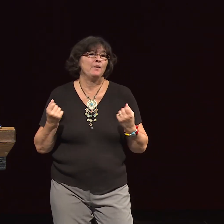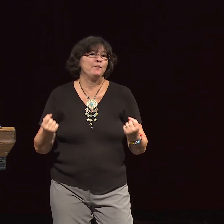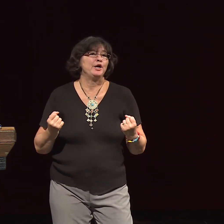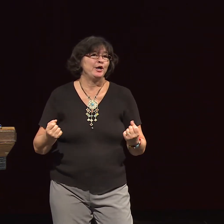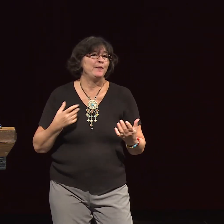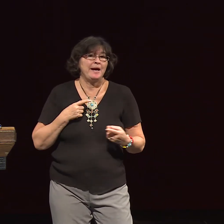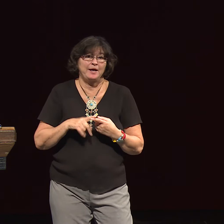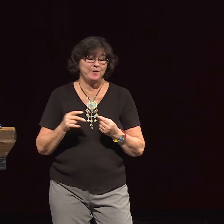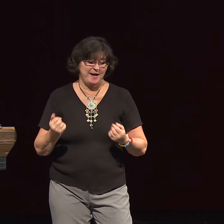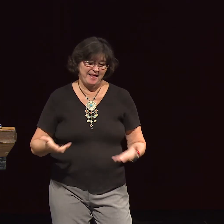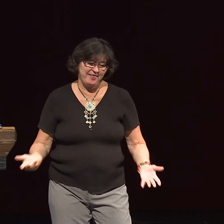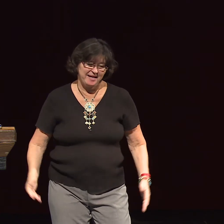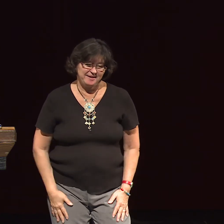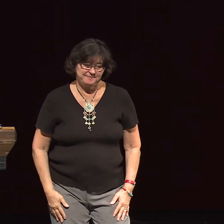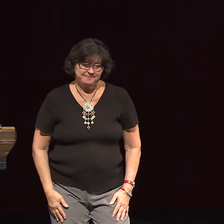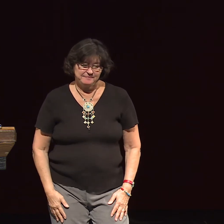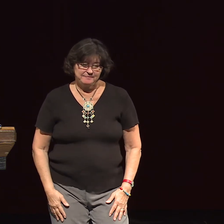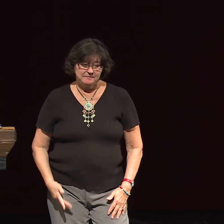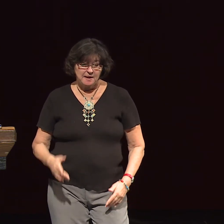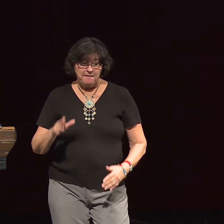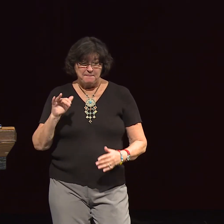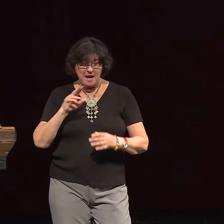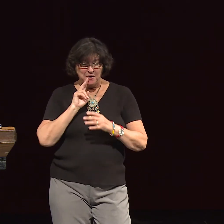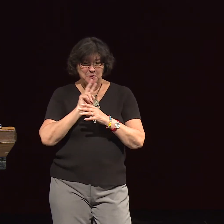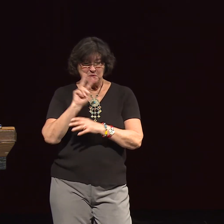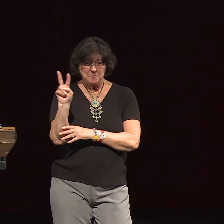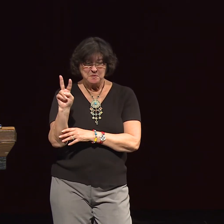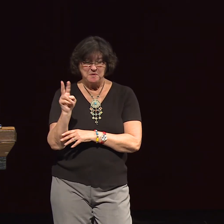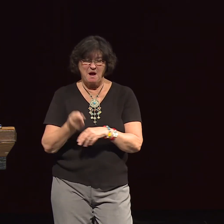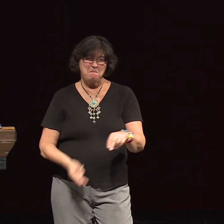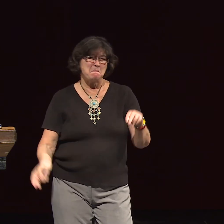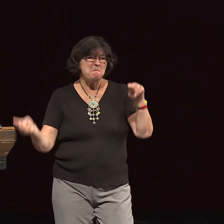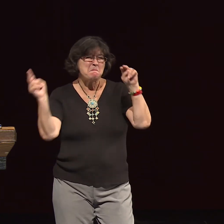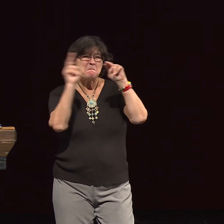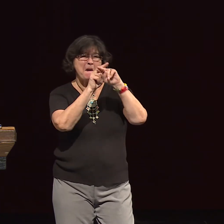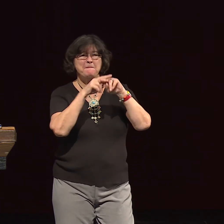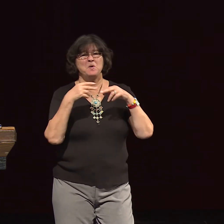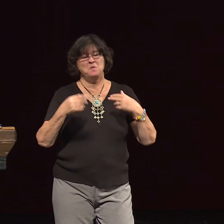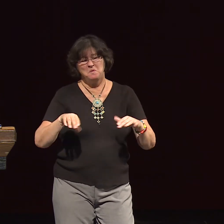and they think that they should not be able to do all of these extraordinary things.